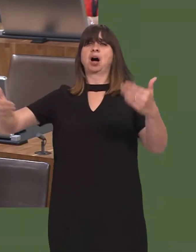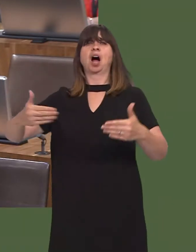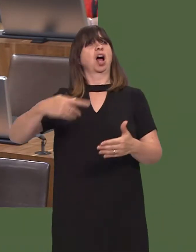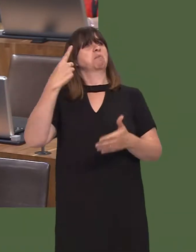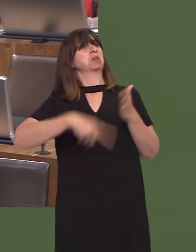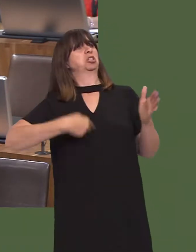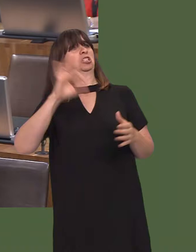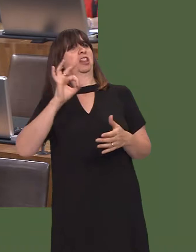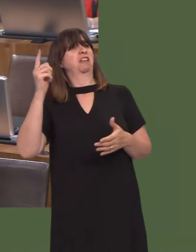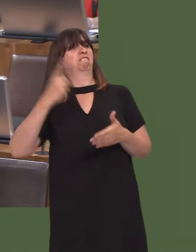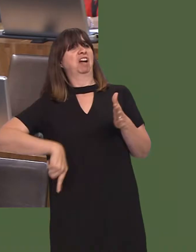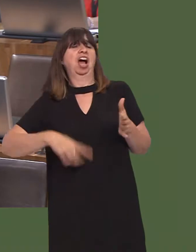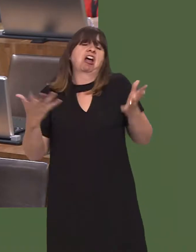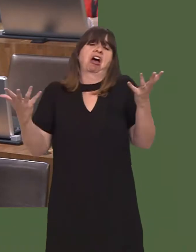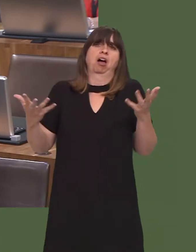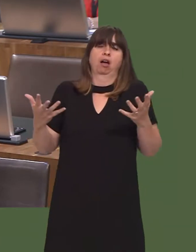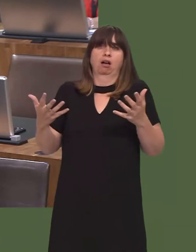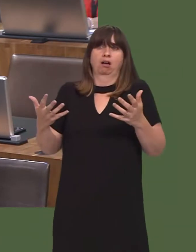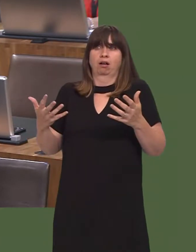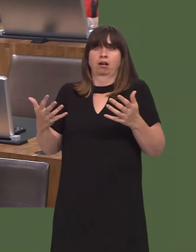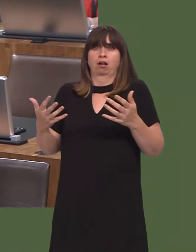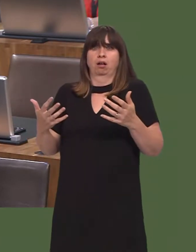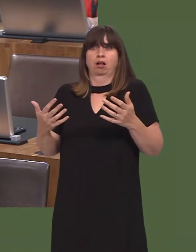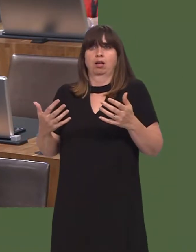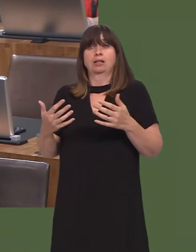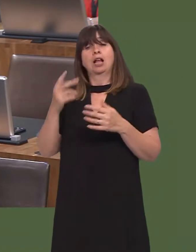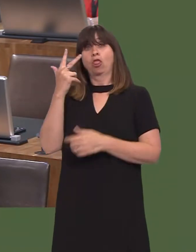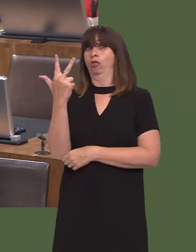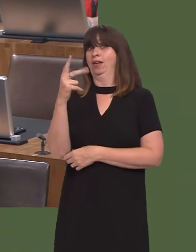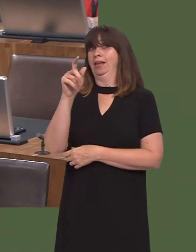any fear of any kind of penalty? Things have gone very far with regard to three individuals;